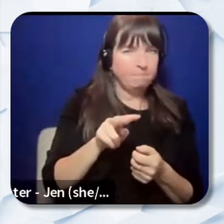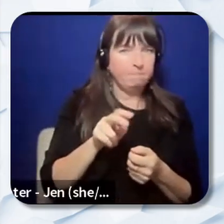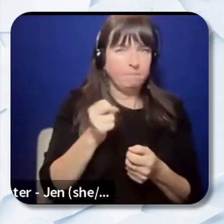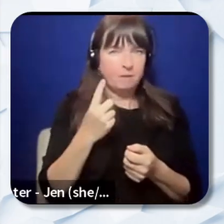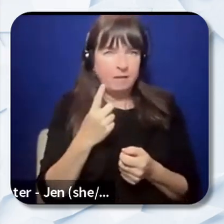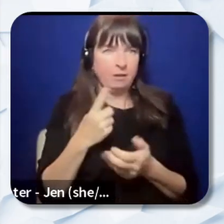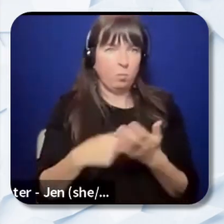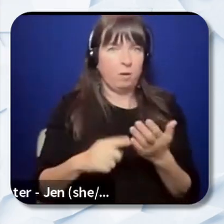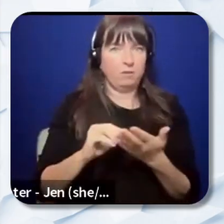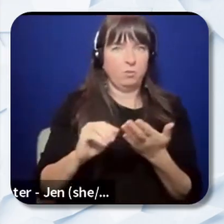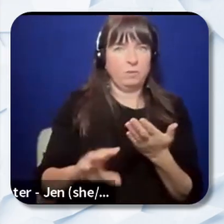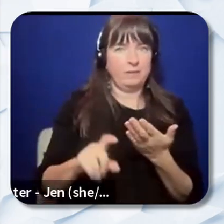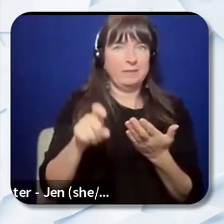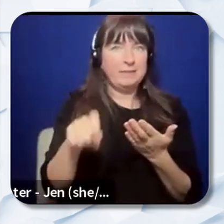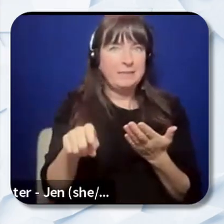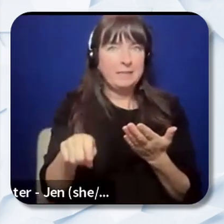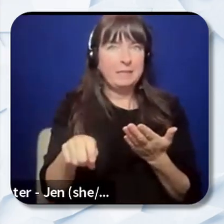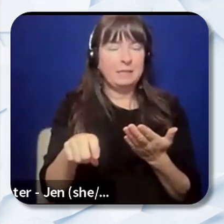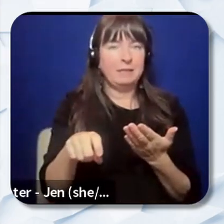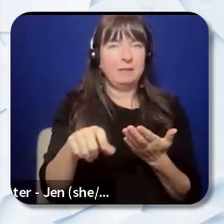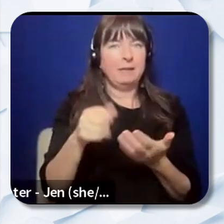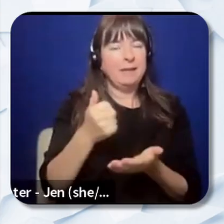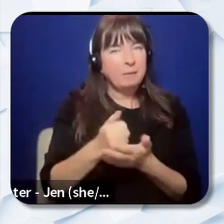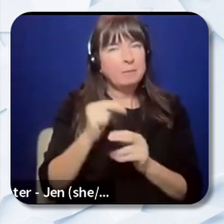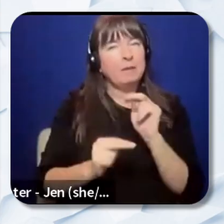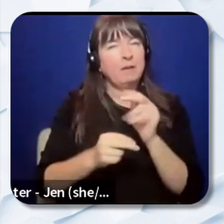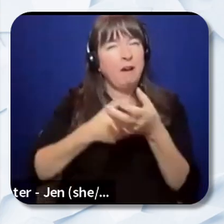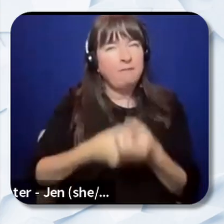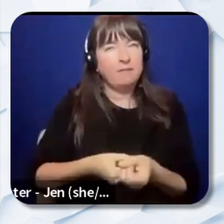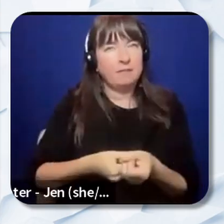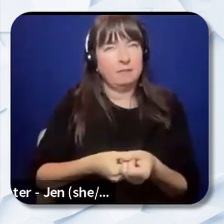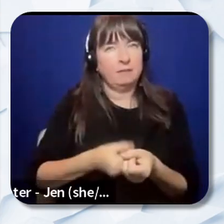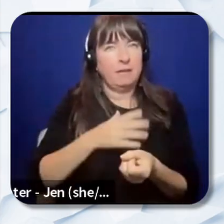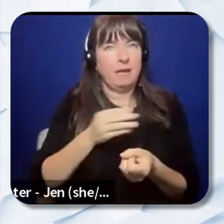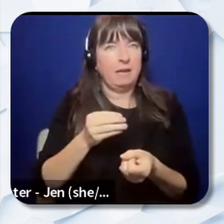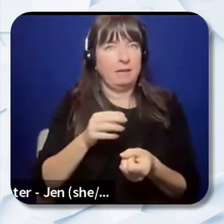builds confidence and builds motivation for those kids. Especially if they're struggling